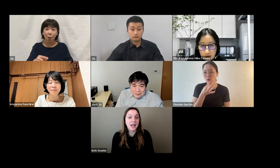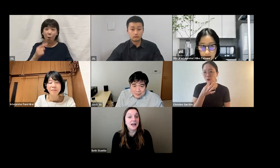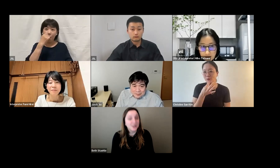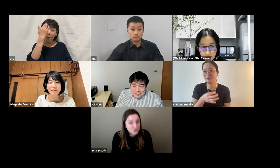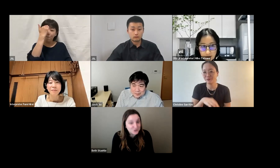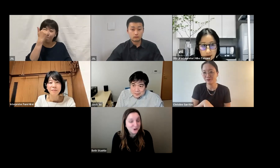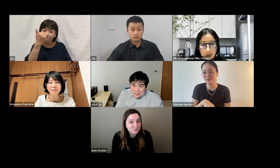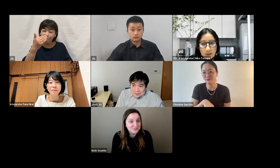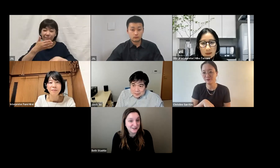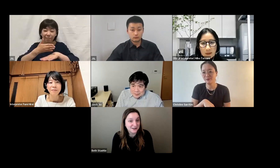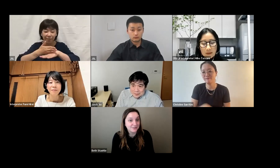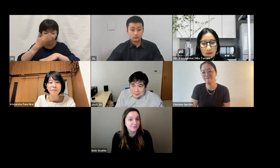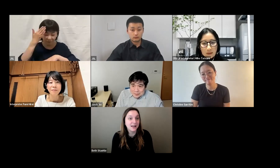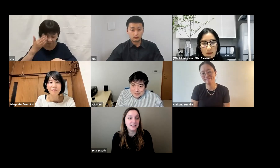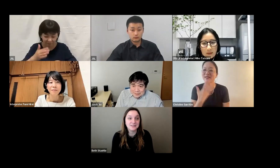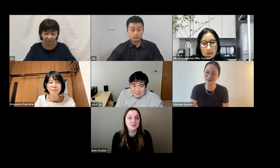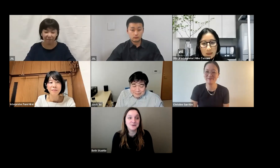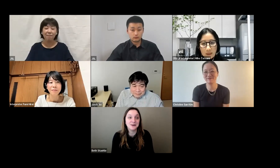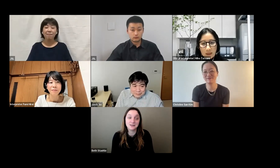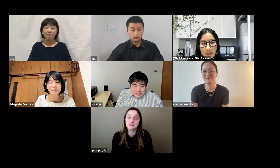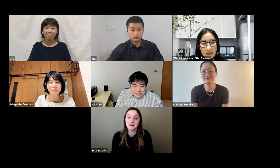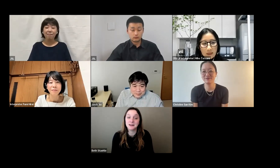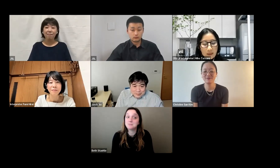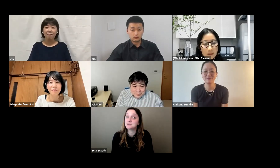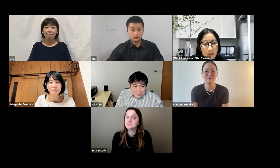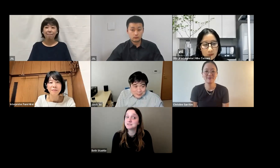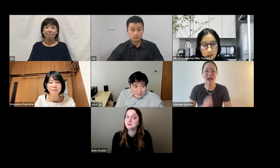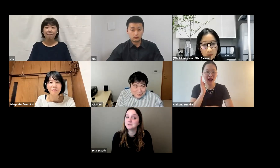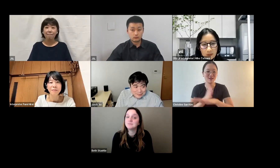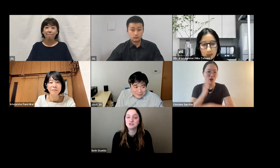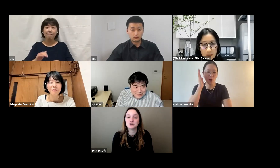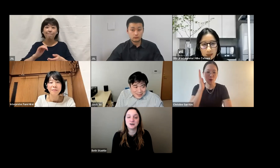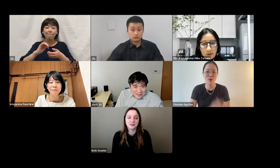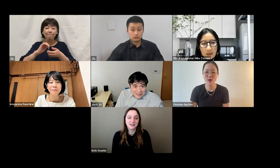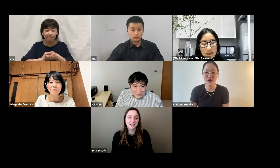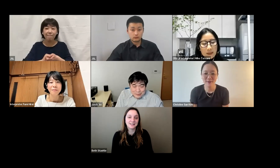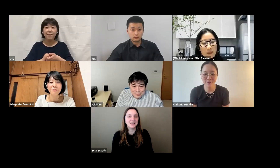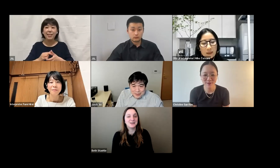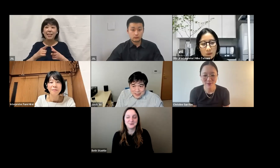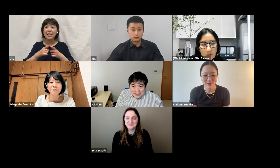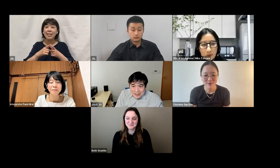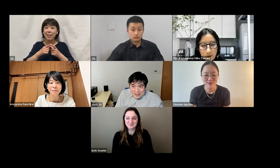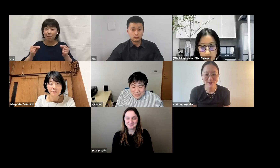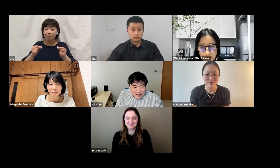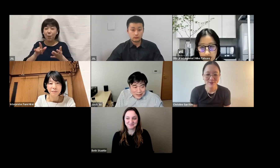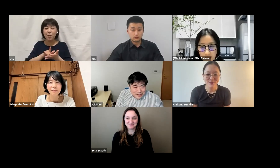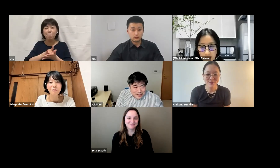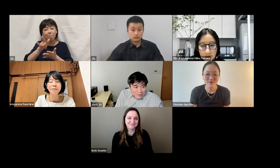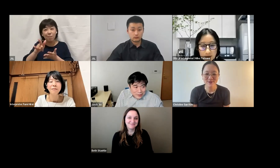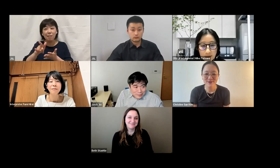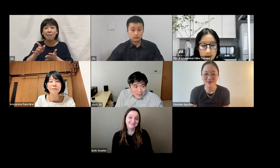And I do hope to come and see you in Japan in-person soon. And for sure. Thank you. Thank you. Thank you very much.